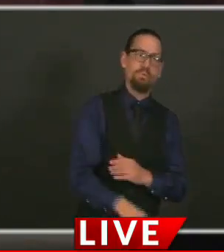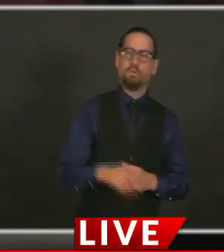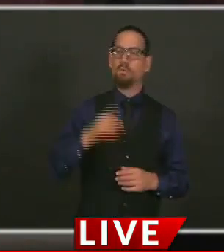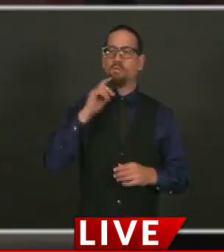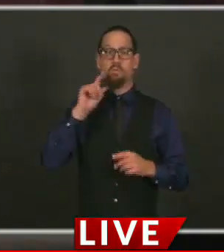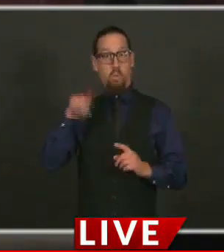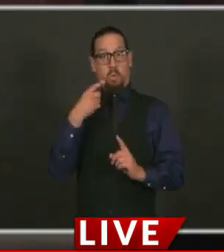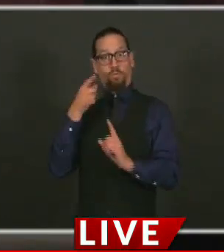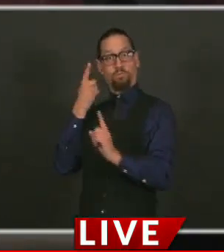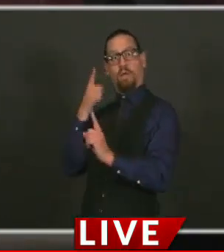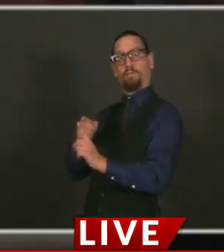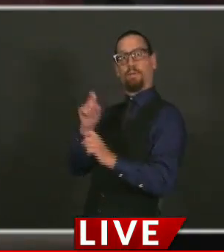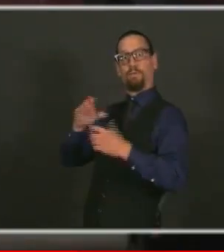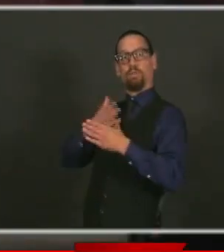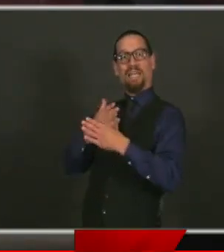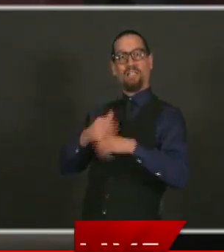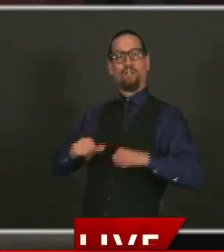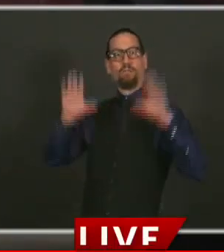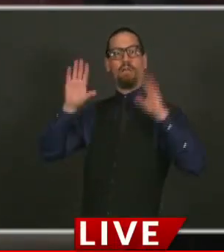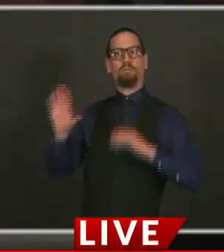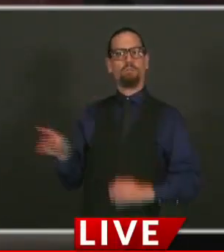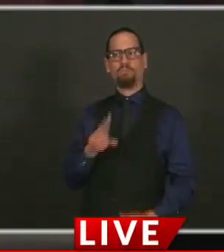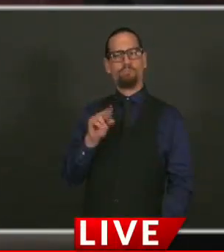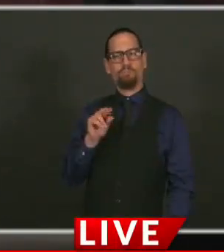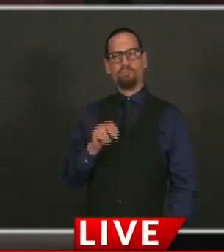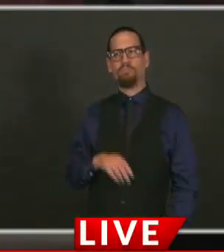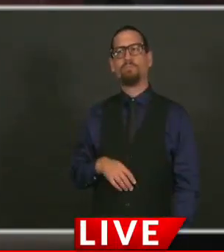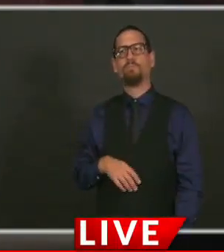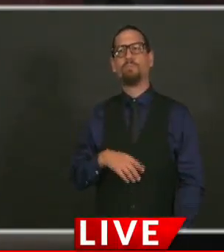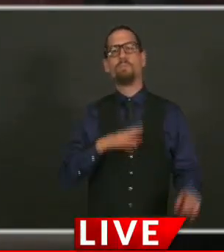IT WILL BE DEVASTATING.